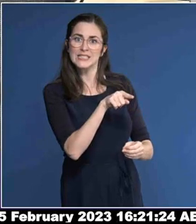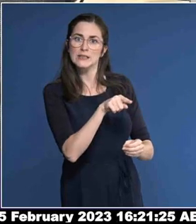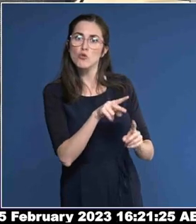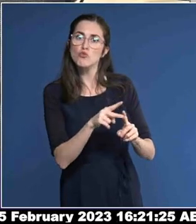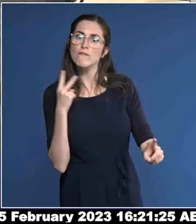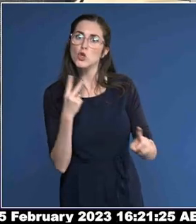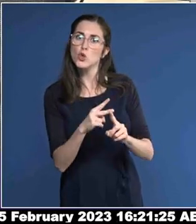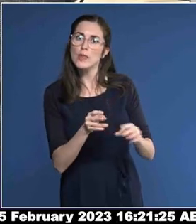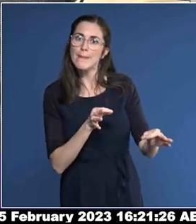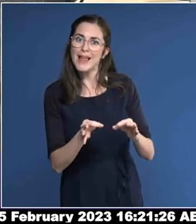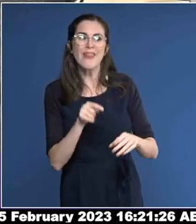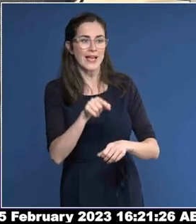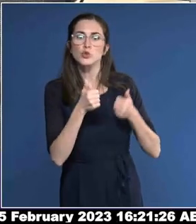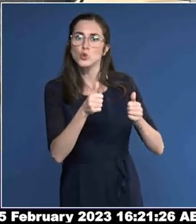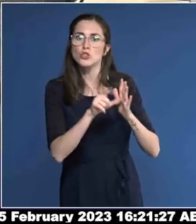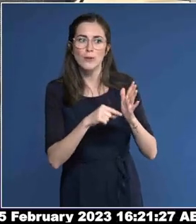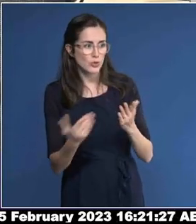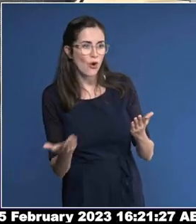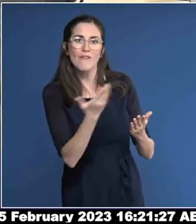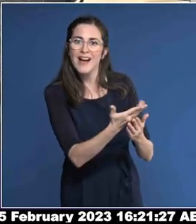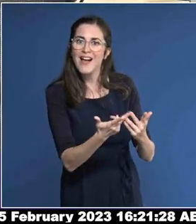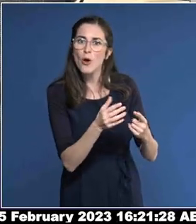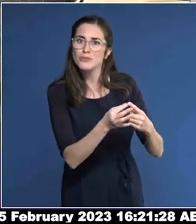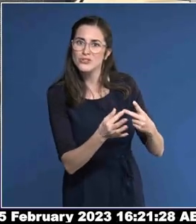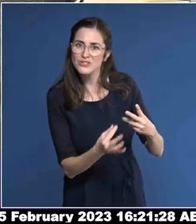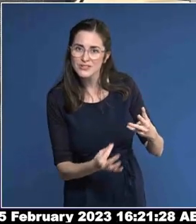For some organisations, that has meant retaining the participant as a support